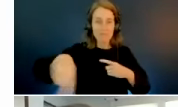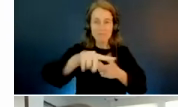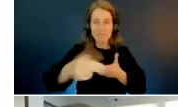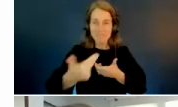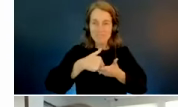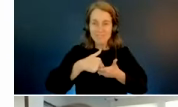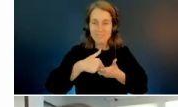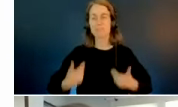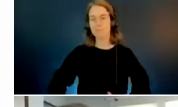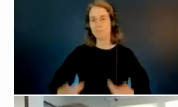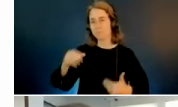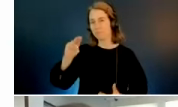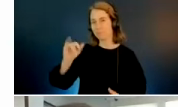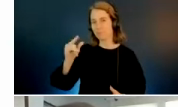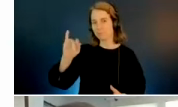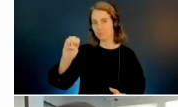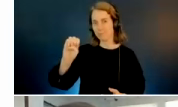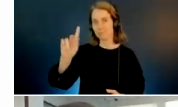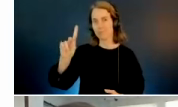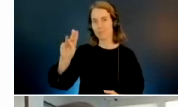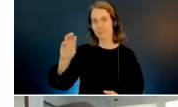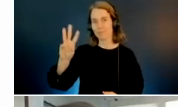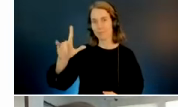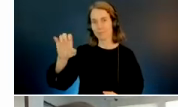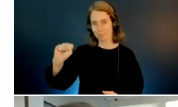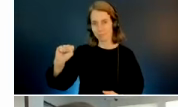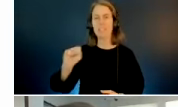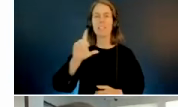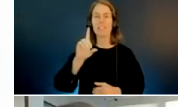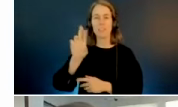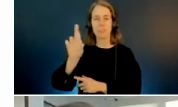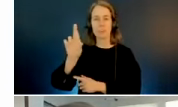my name is Maggie Knowles I'm with Disability Rights South Carolina um and you've joined